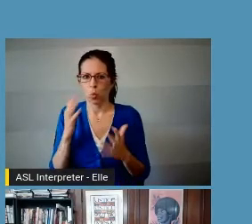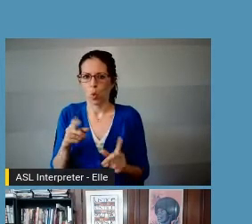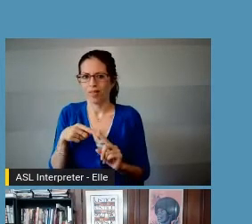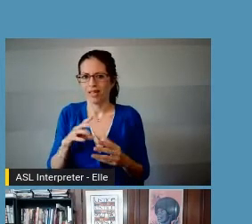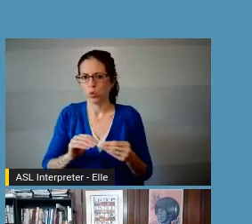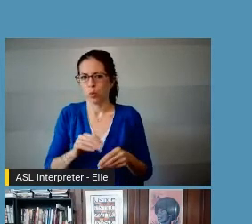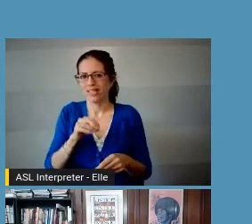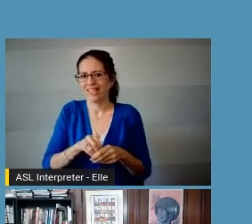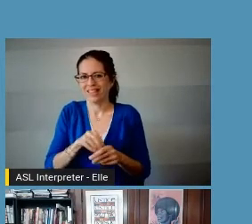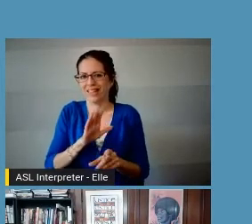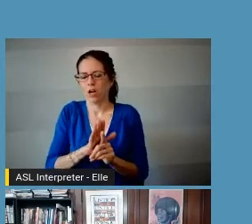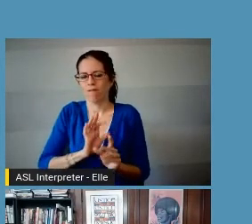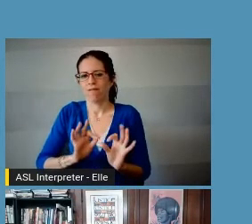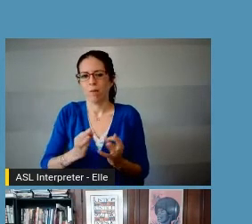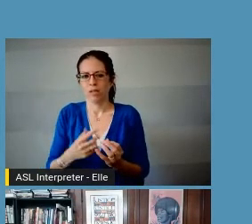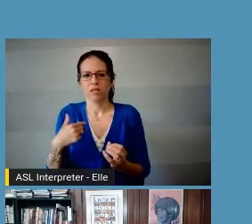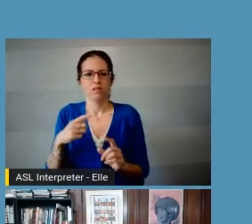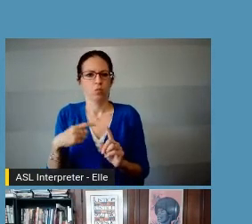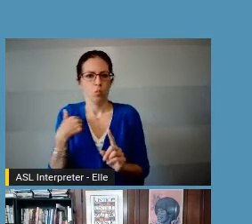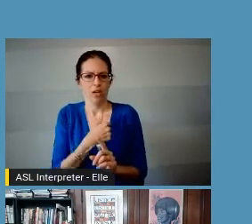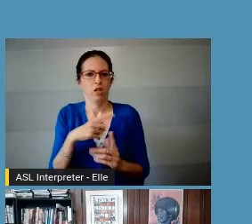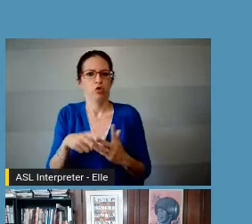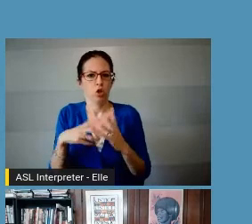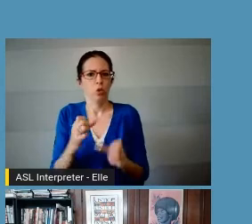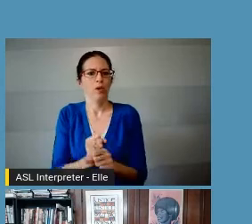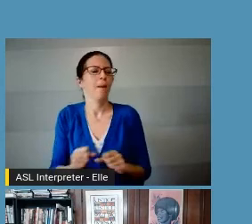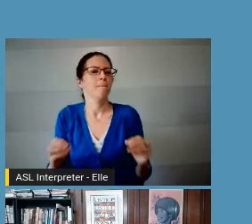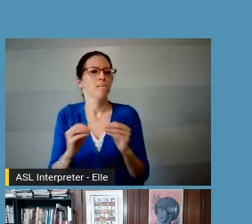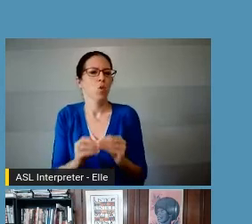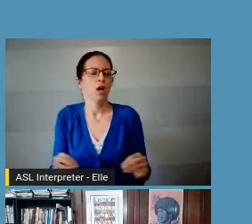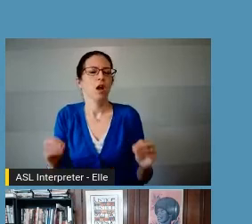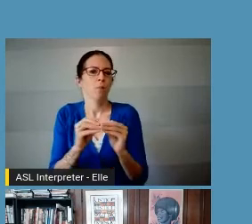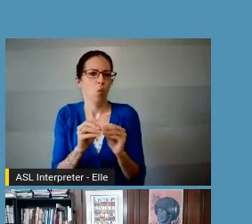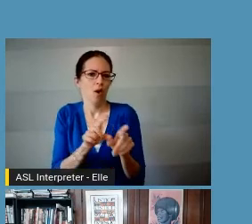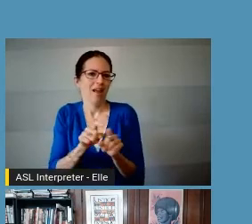starting to get more and more of that as people become aware.